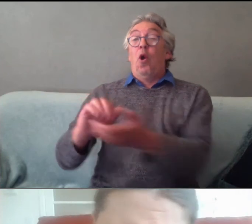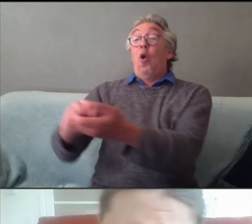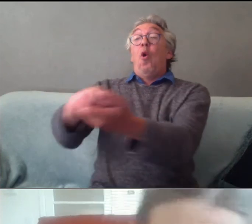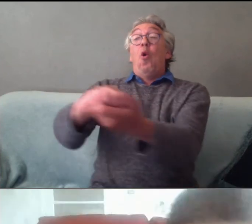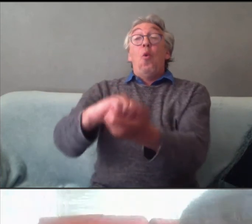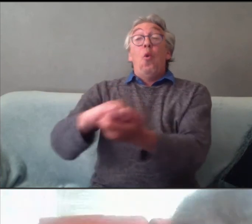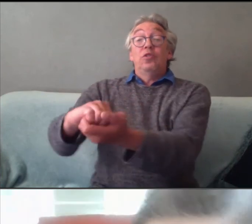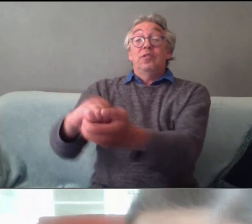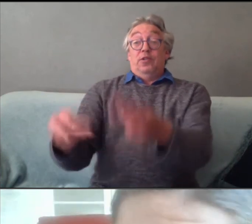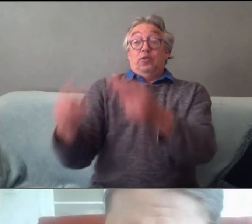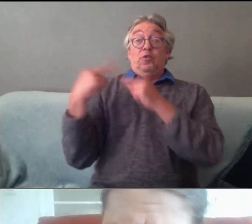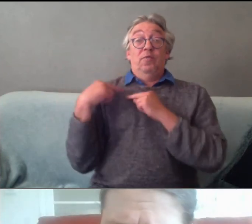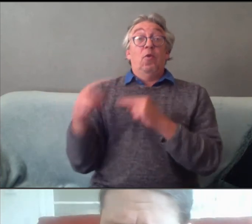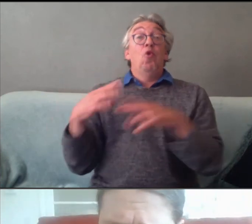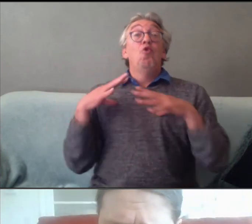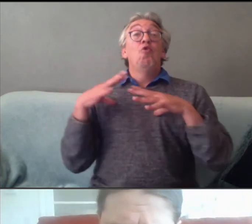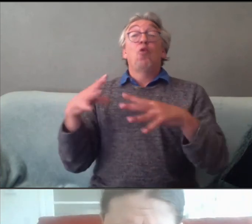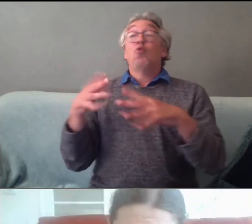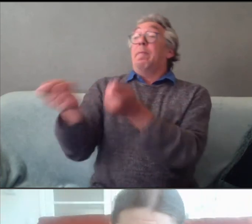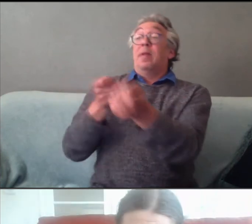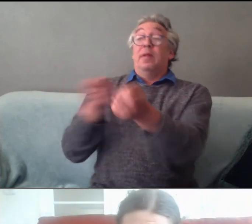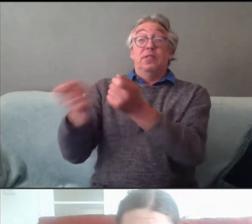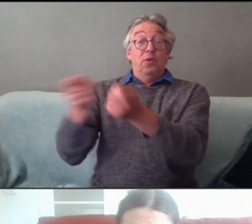and they are promoting...